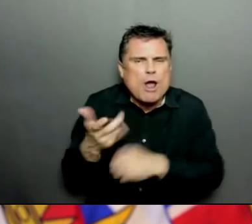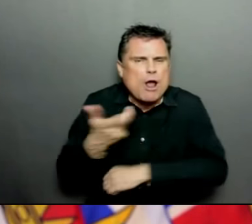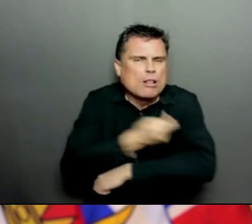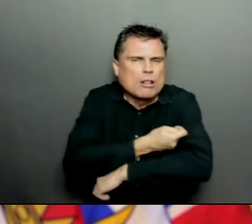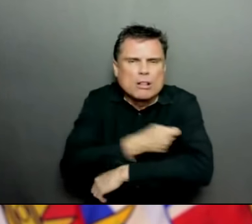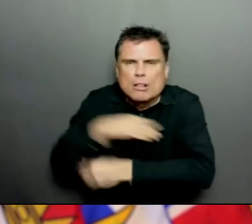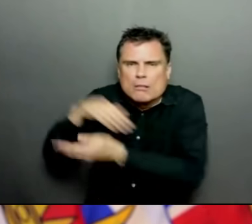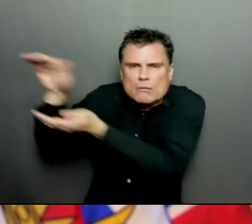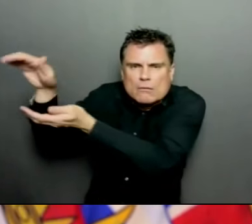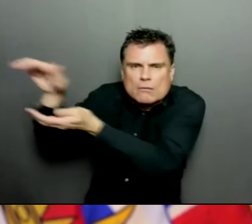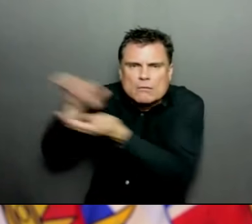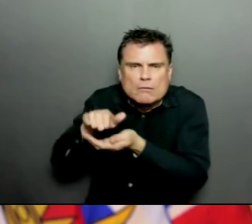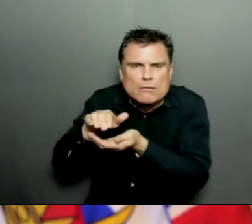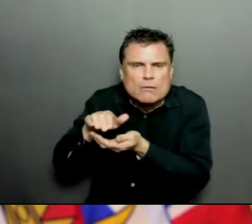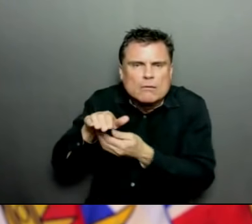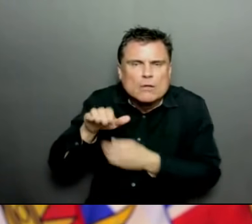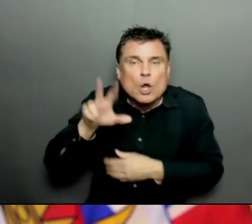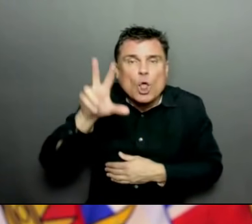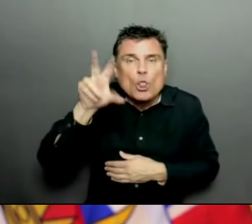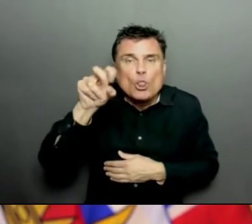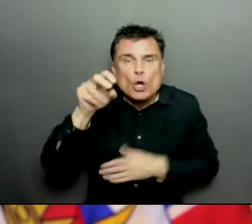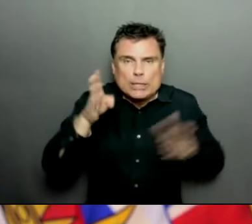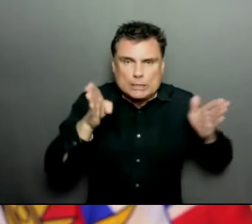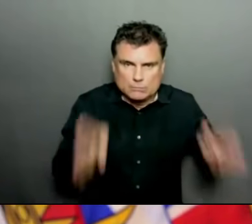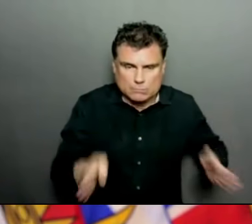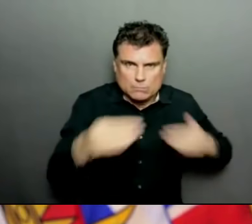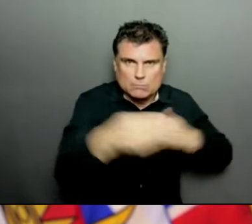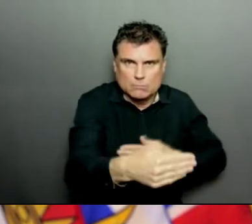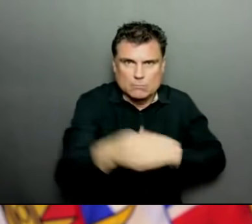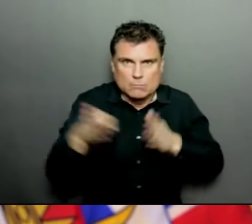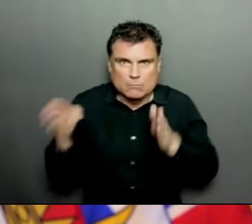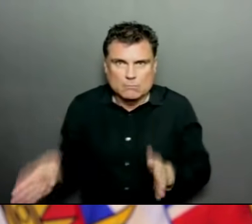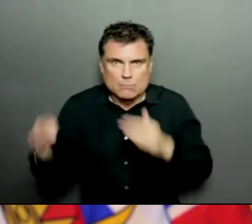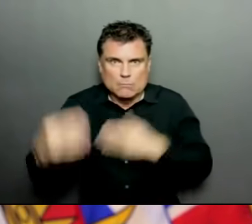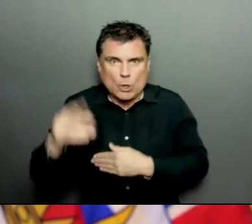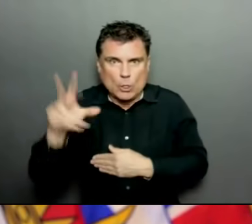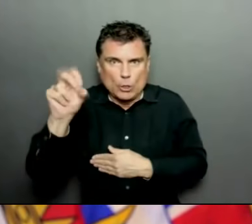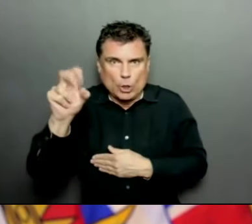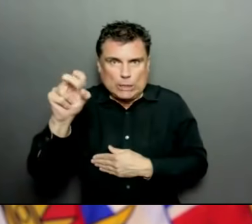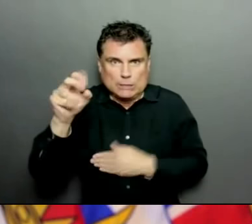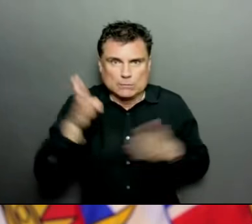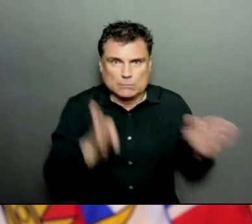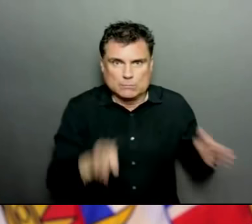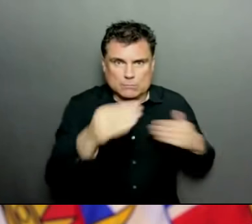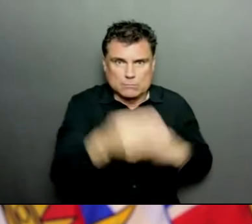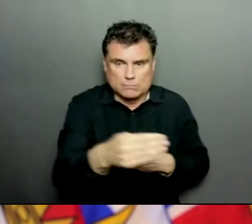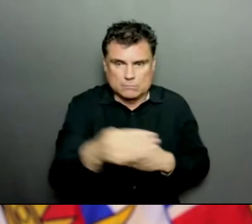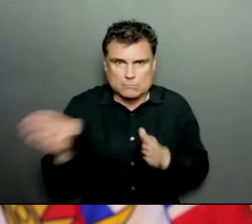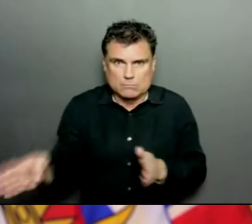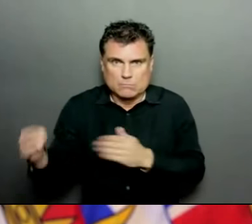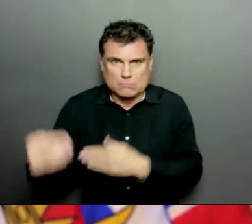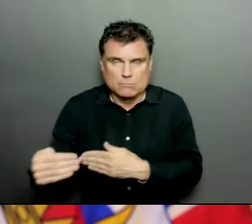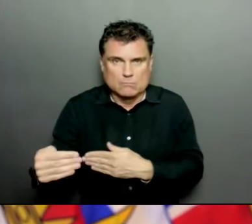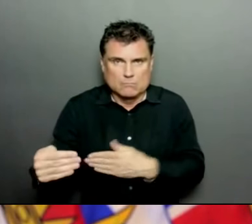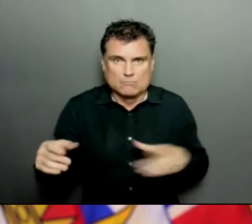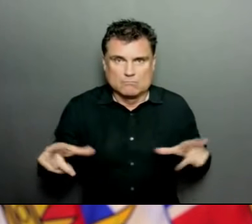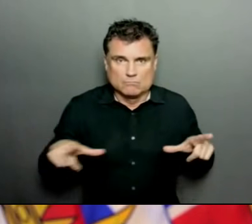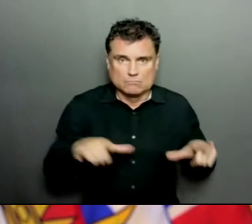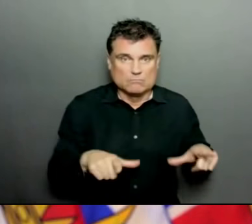So it is a small amount to make sure that the delivery system works, that all of the things are in place for the